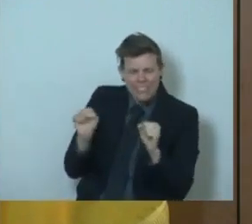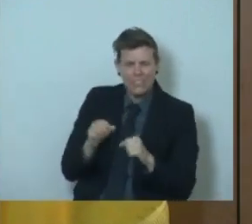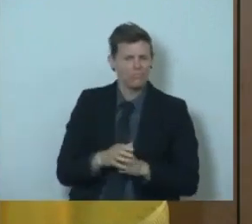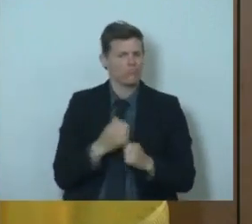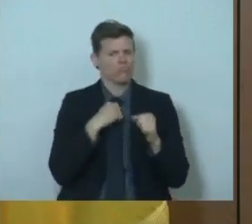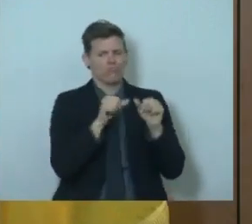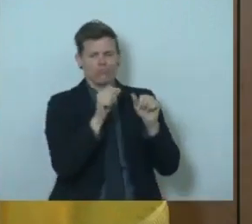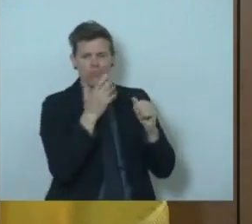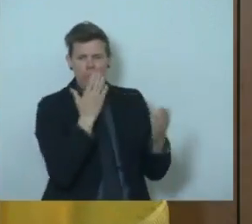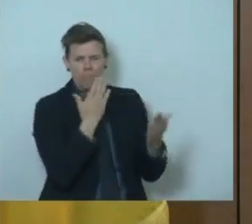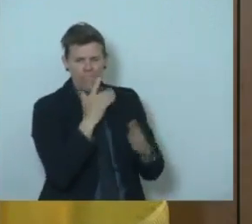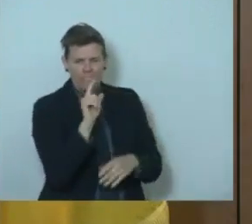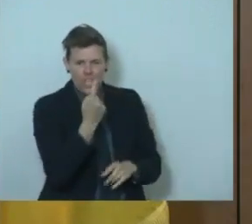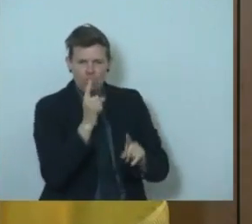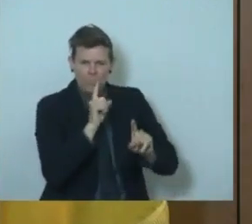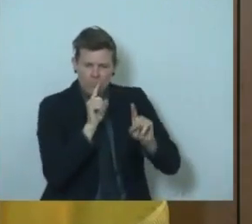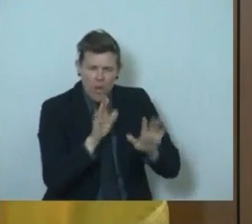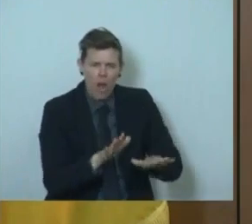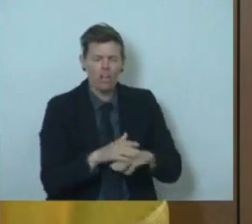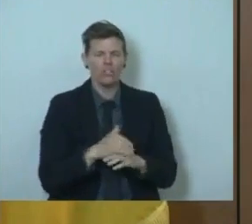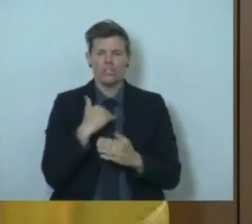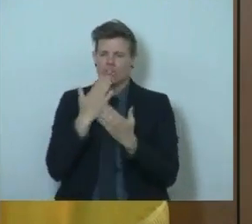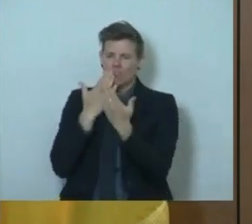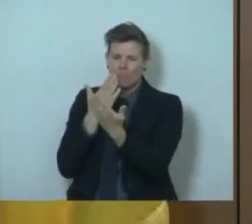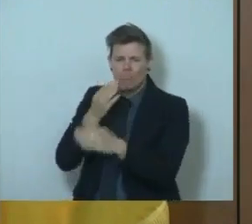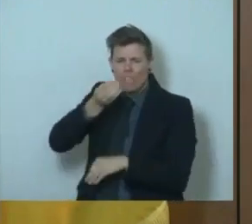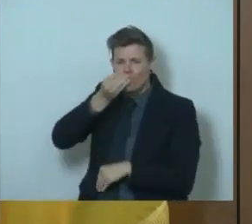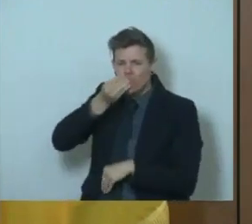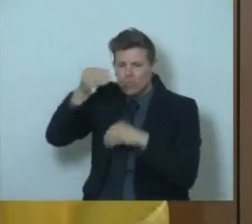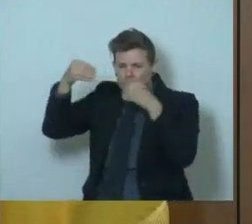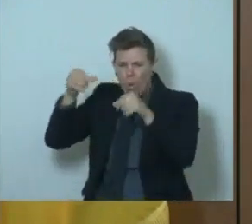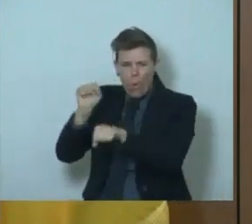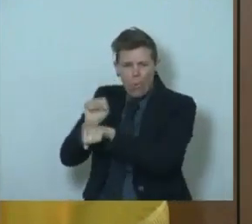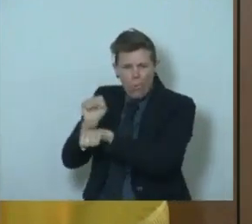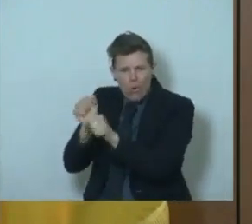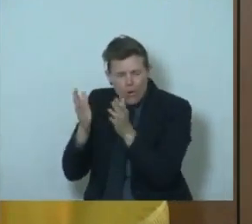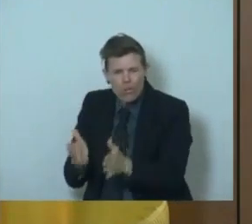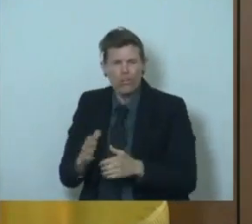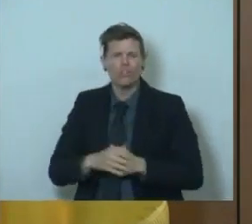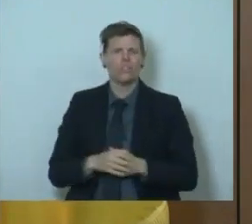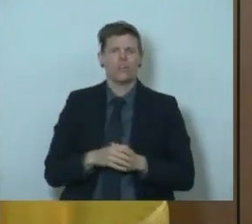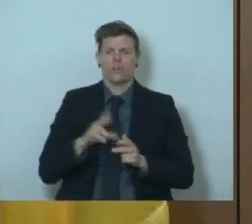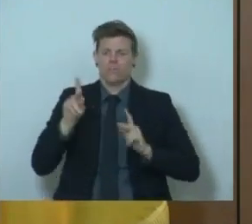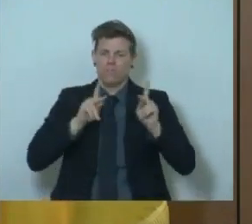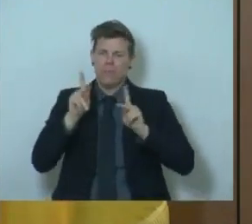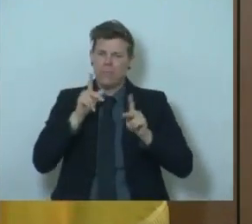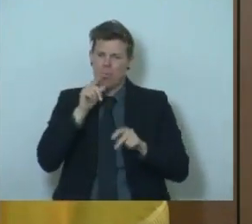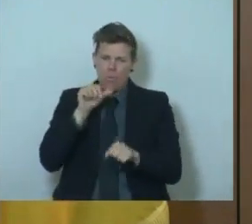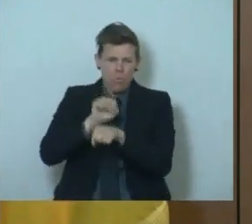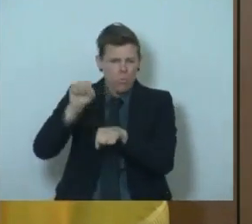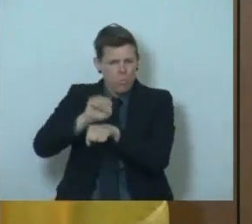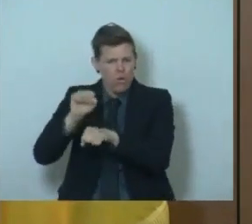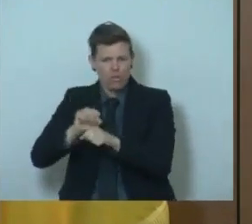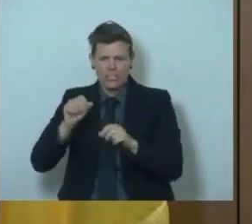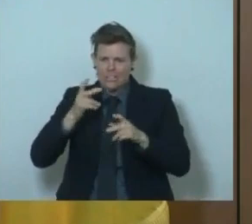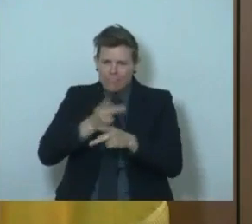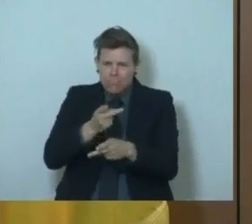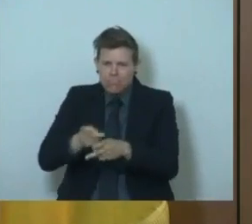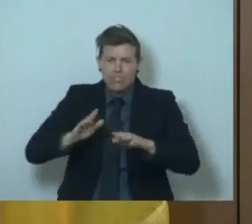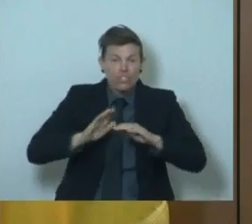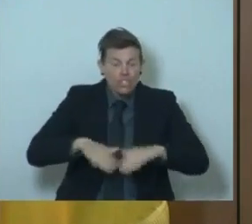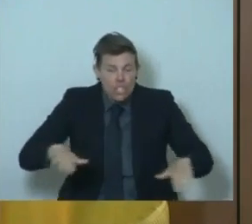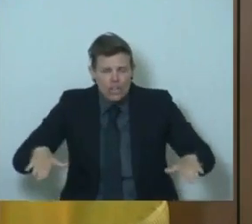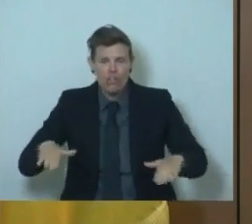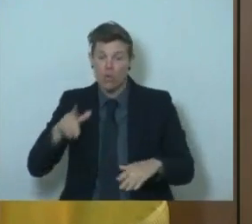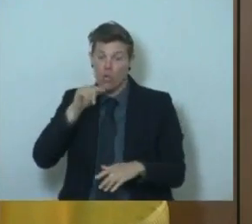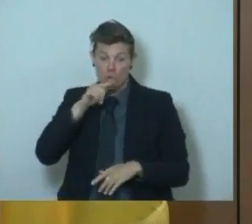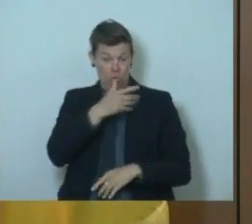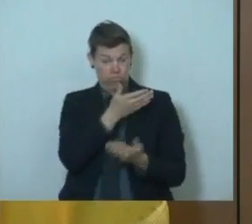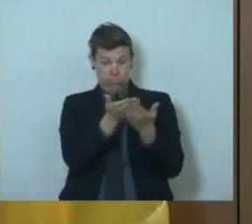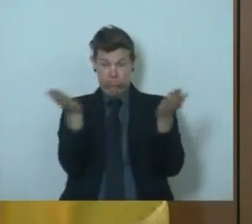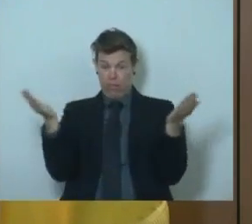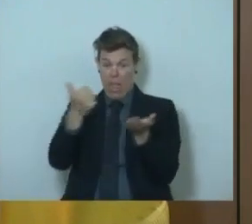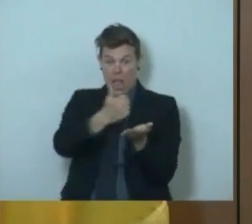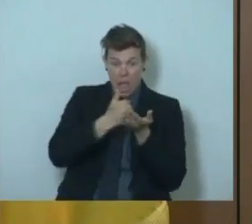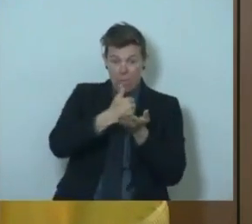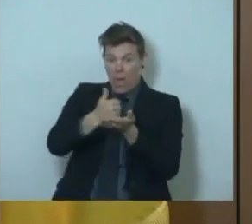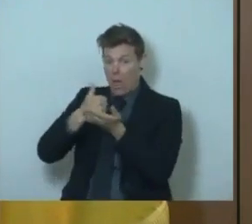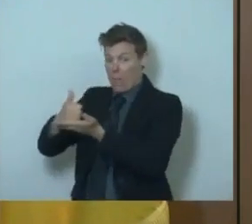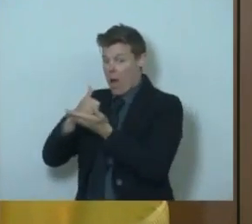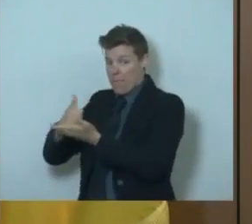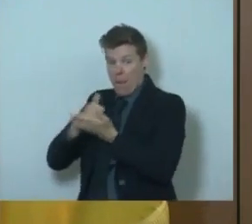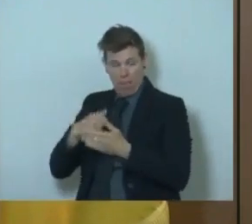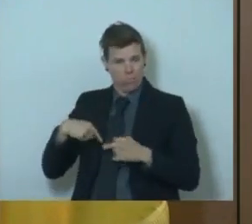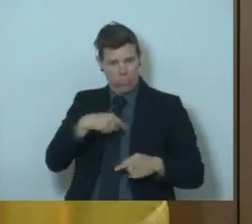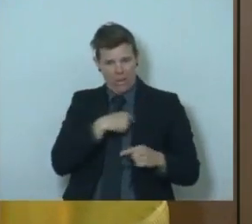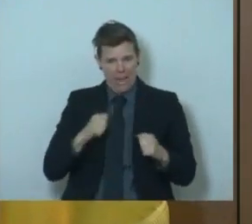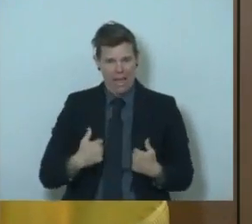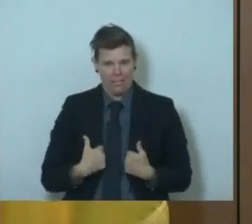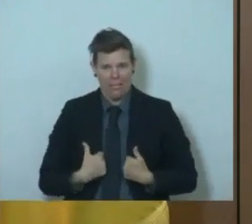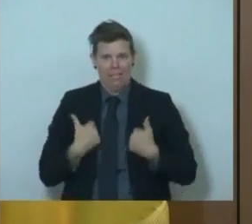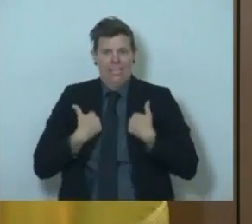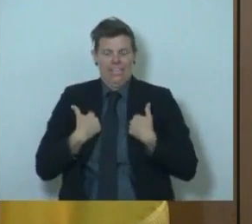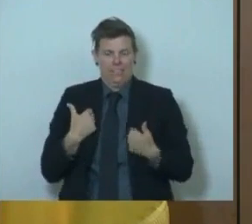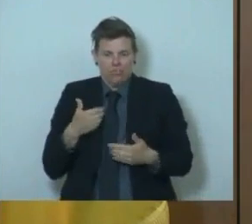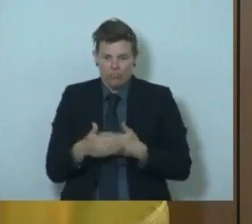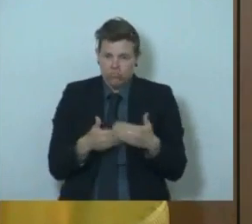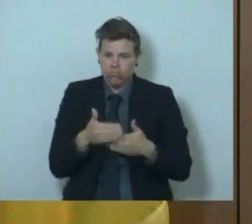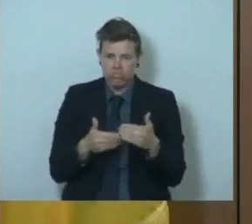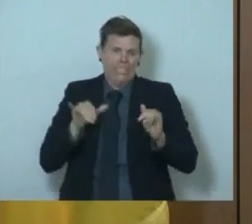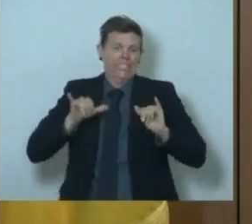I WANT TO THANK YOU FOR WORKING HARD, FOR STAYING SAFE, THANK OUR FIRST RESPONDERS, INCLUDING GROCERY STORE WORKERS AND CHILDCARE WORKERS, EVERYONE MAKING THIS SYSTEM MOVE AND IS